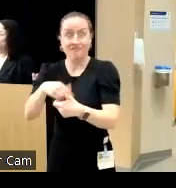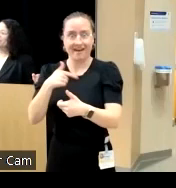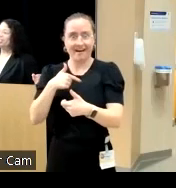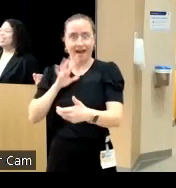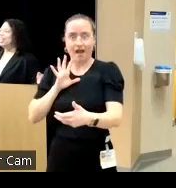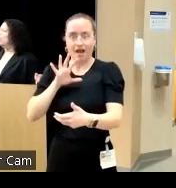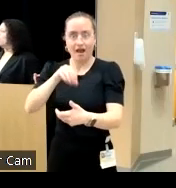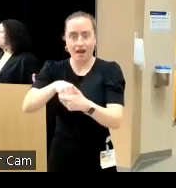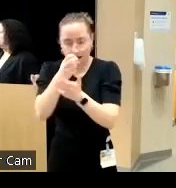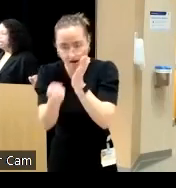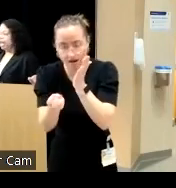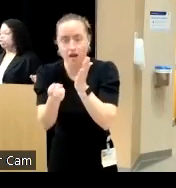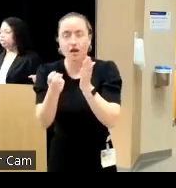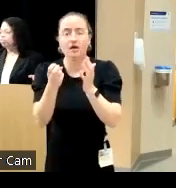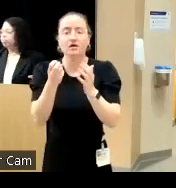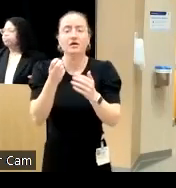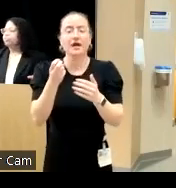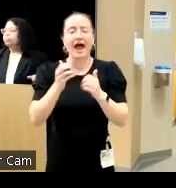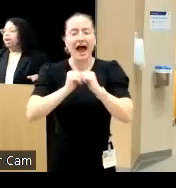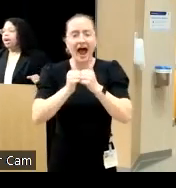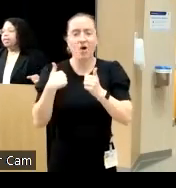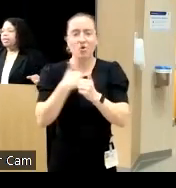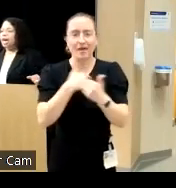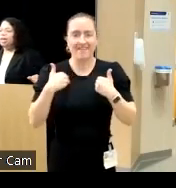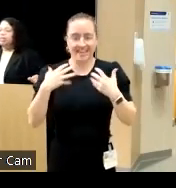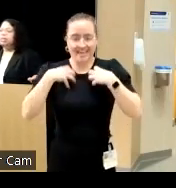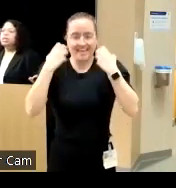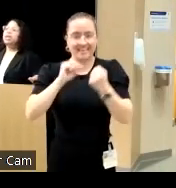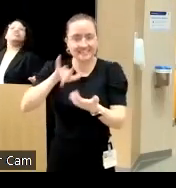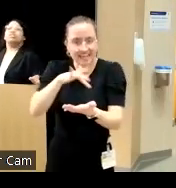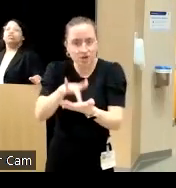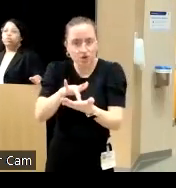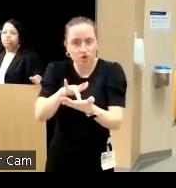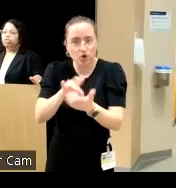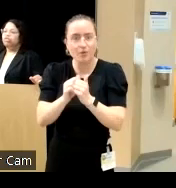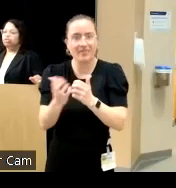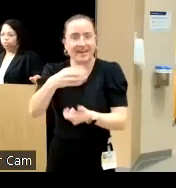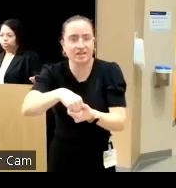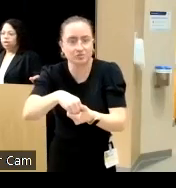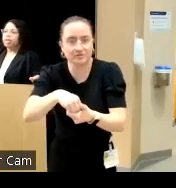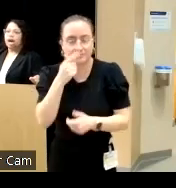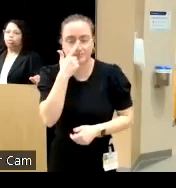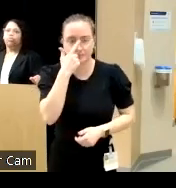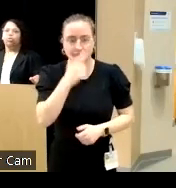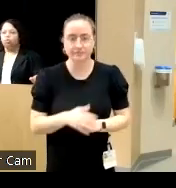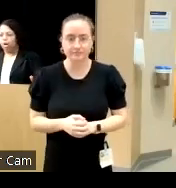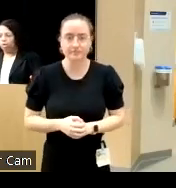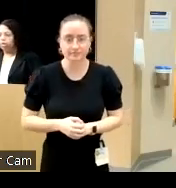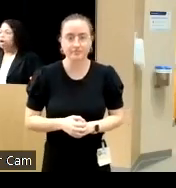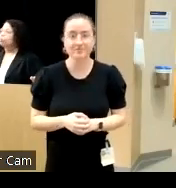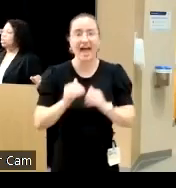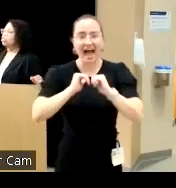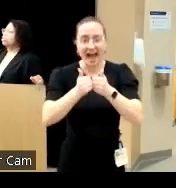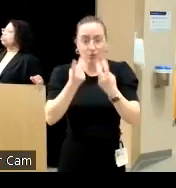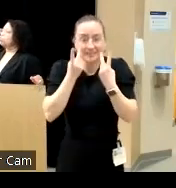which is healing centered engagement and that is this holistic shift in how we view trauma but not